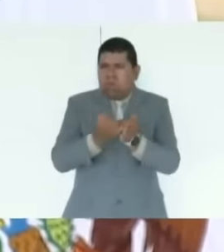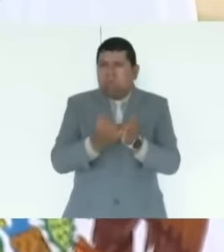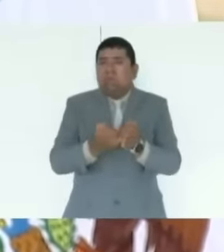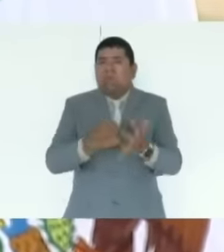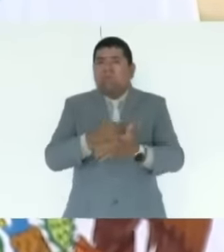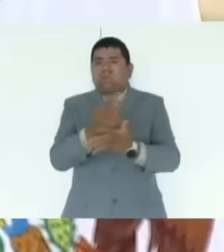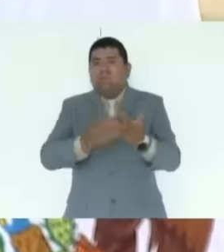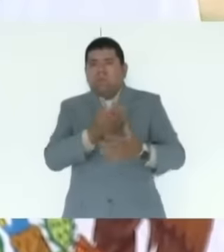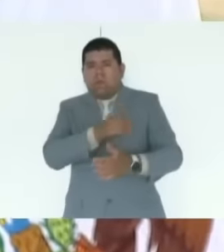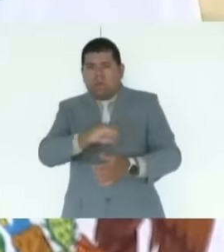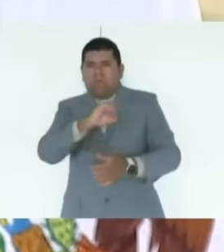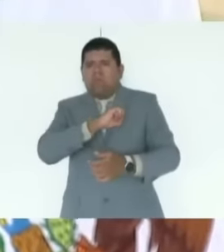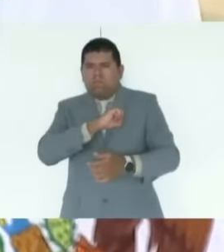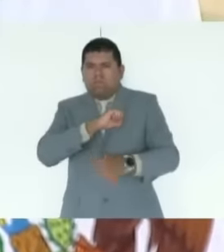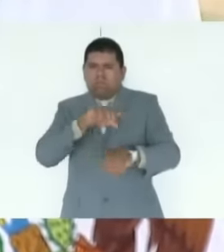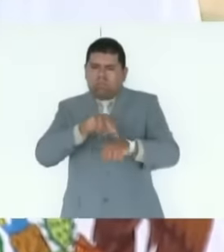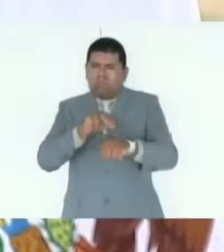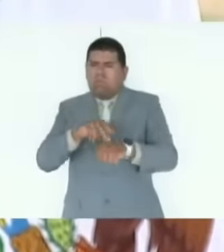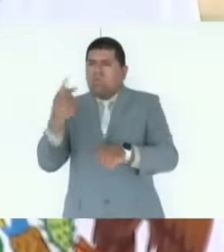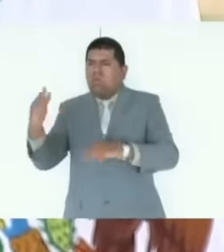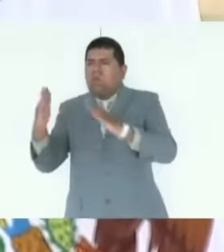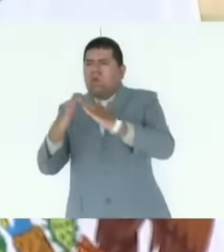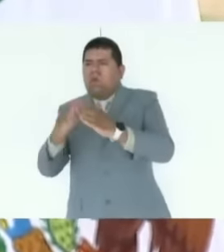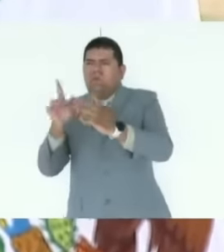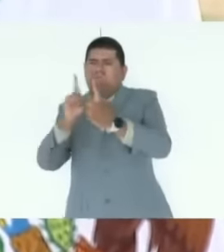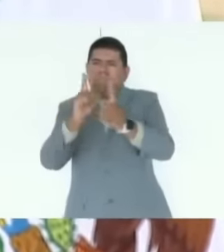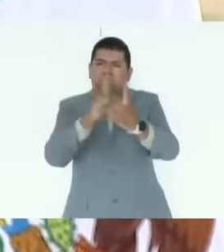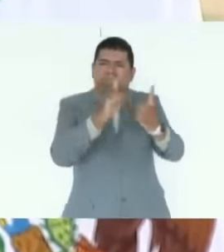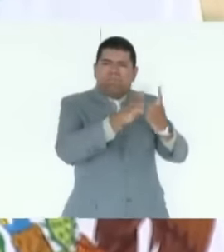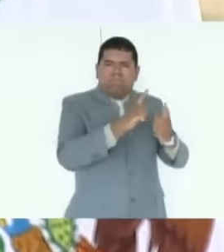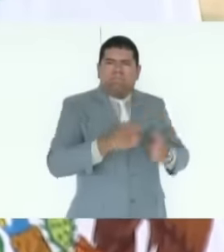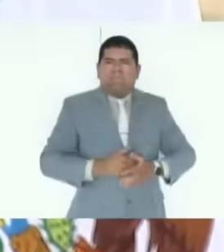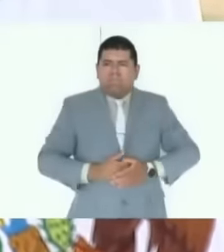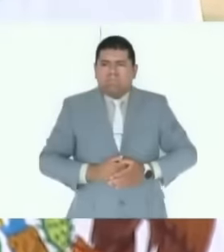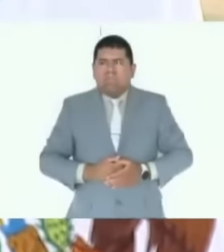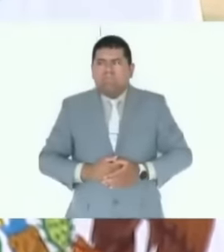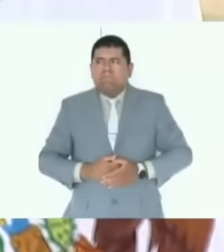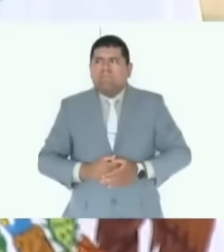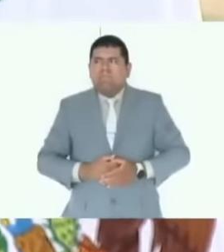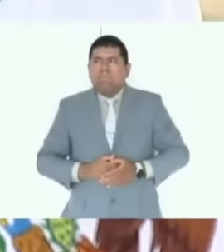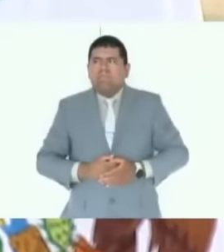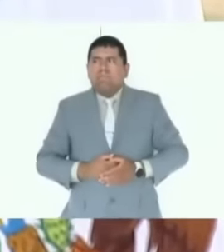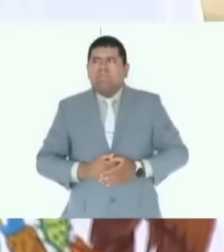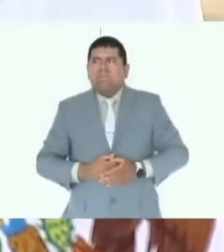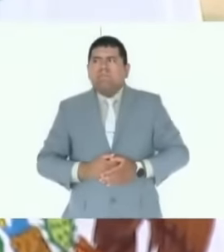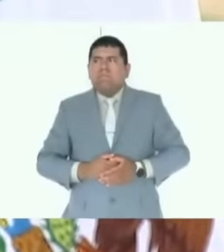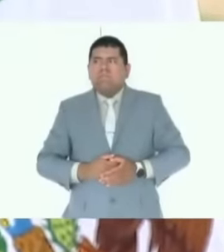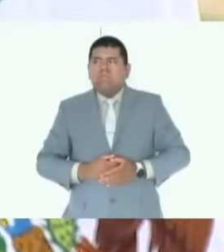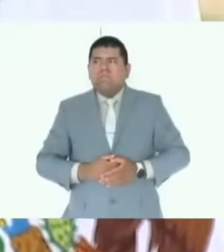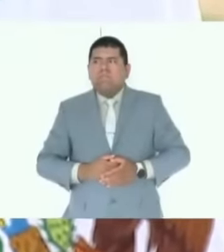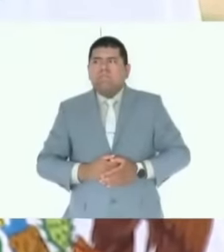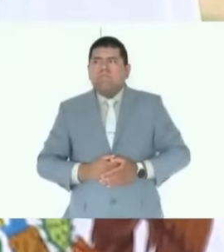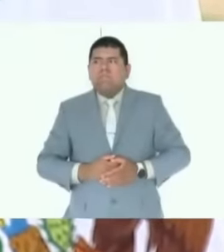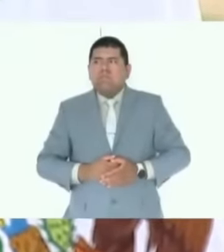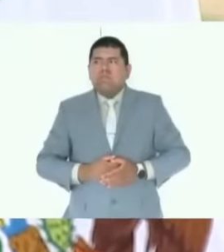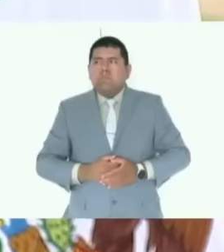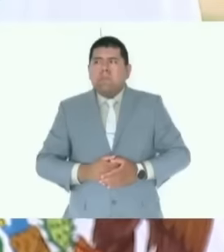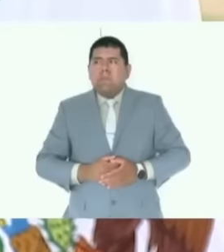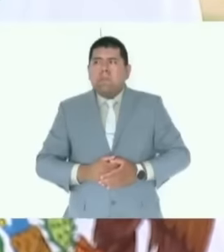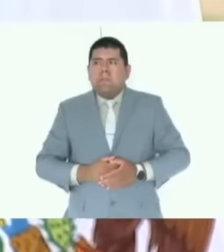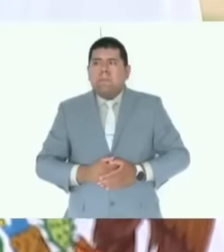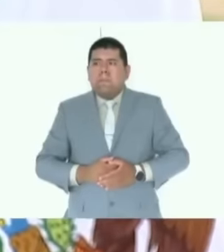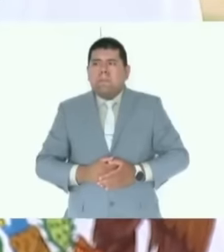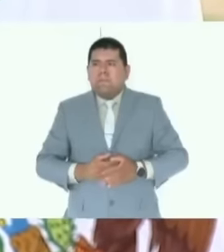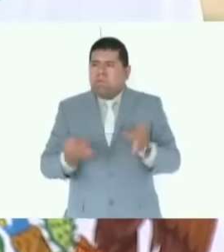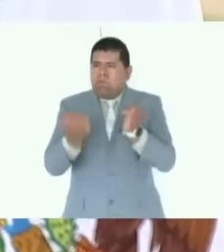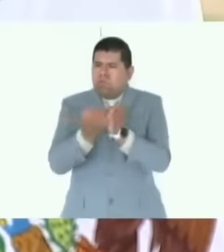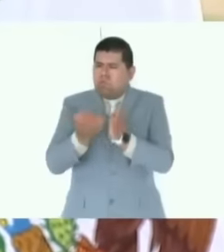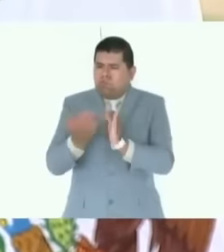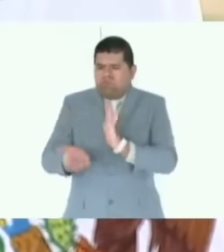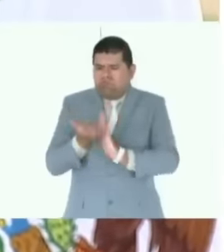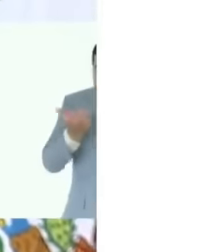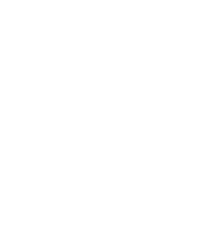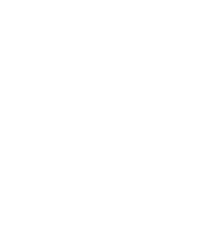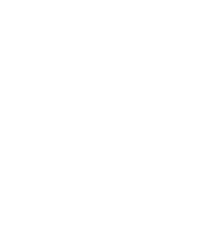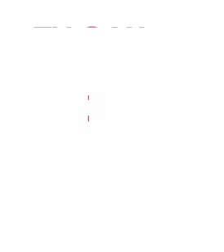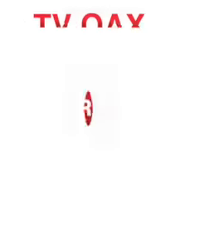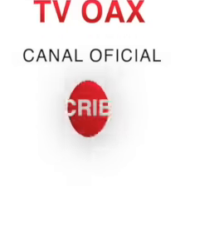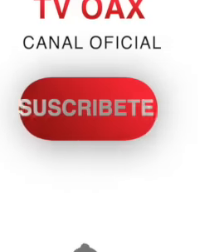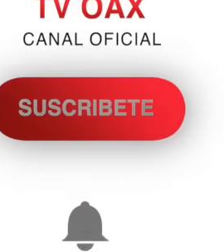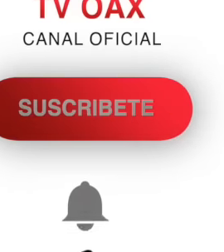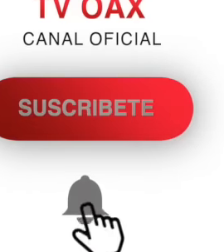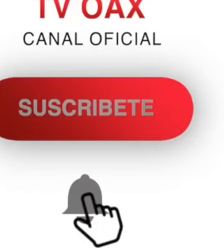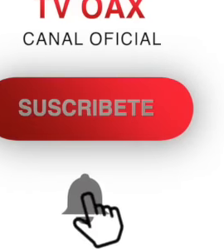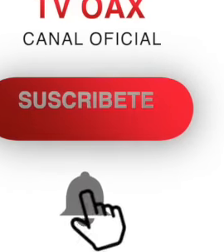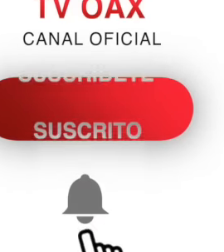house-to-house health program and in addition, we are going to continue with the works and here I want to commit to